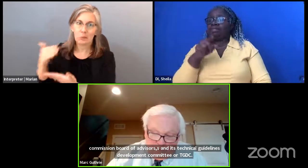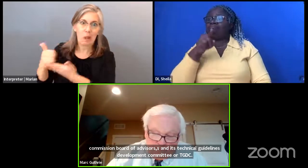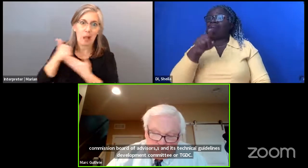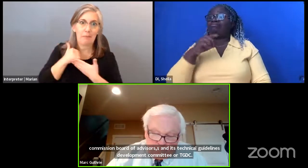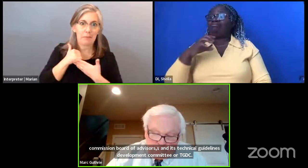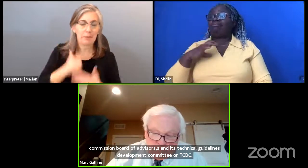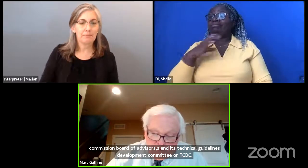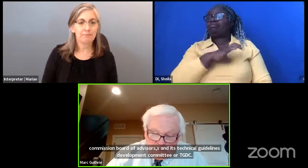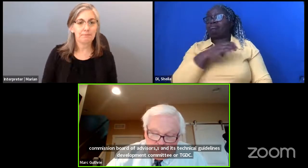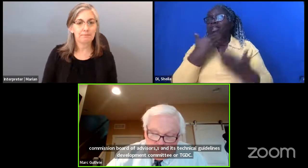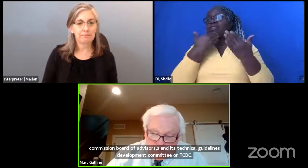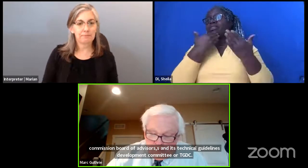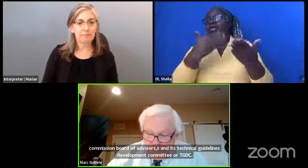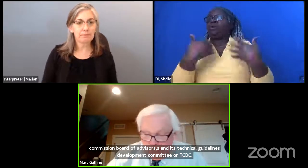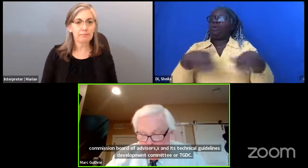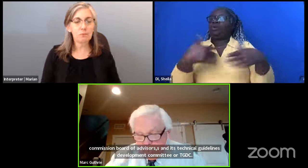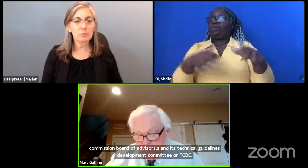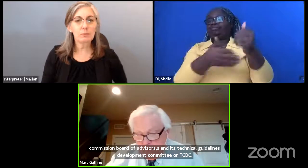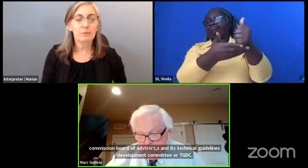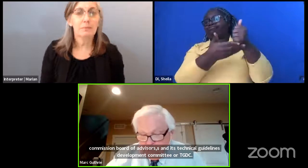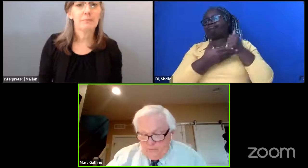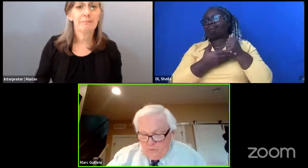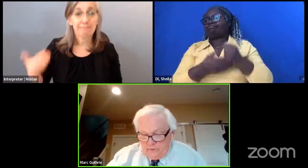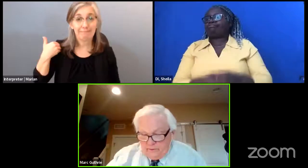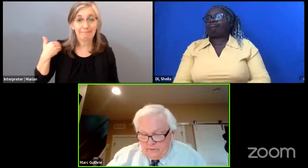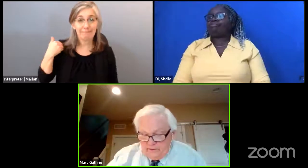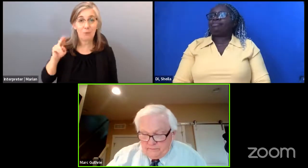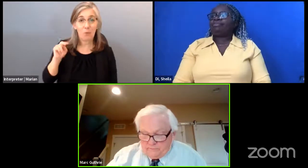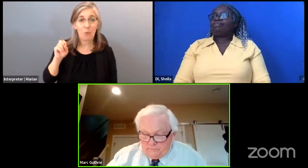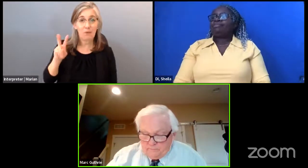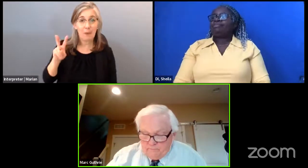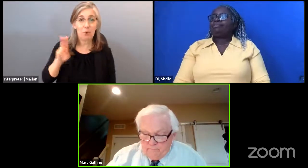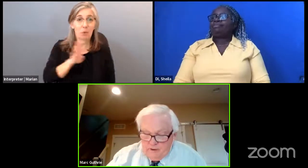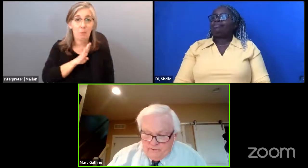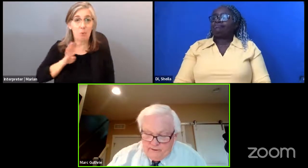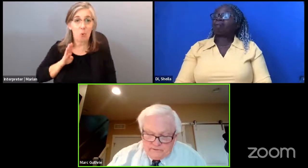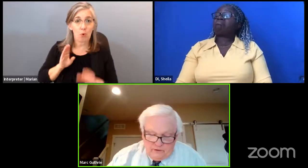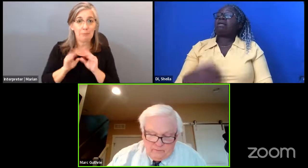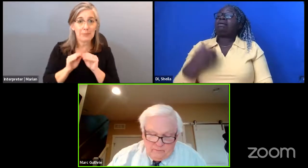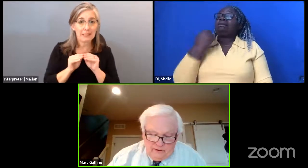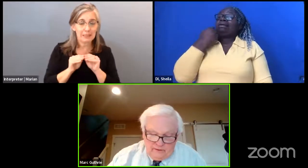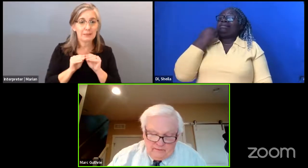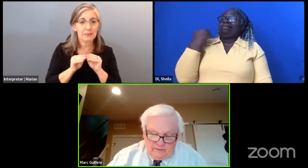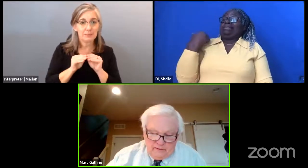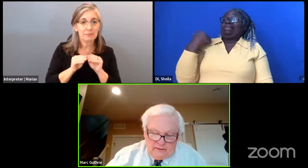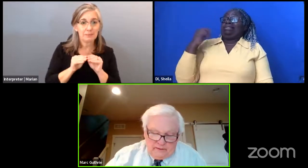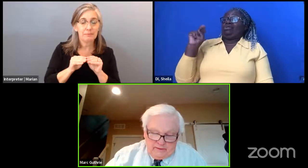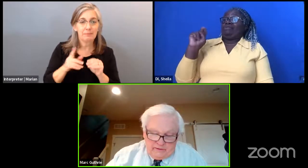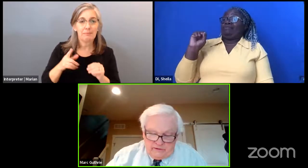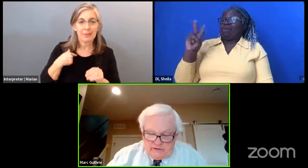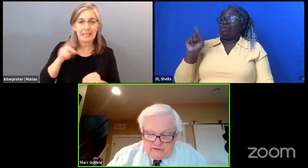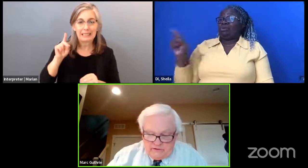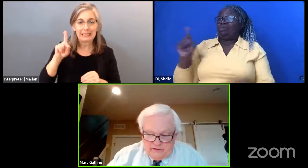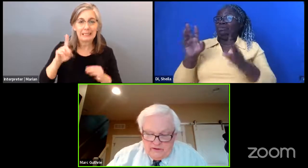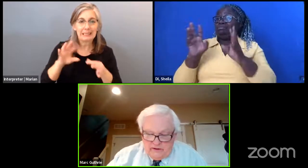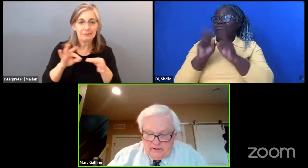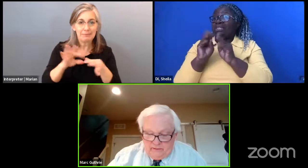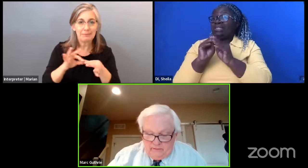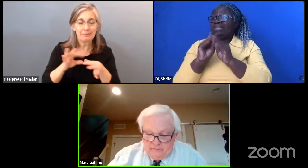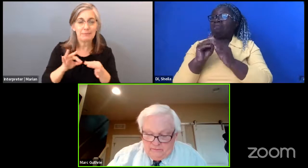At the November Board meeting, I reported on the October meeting of the TGDC, and their